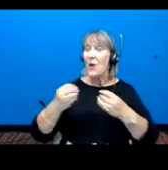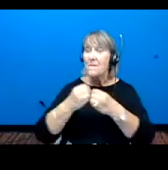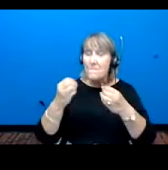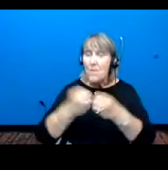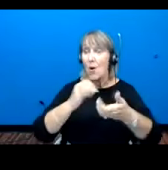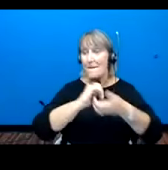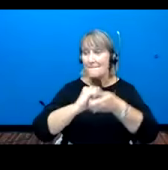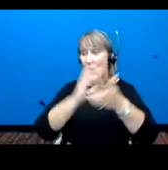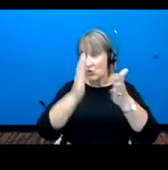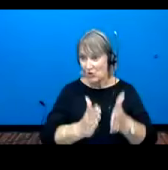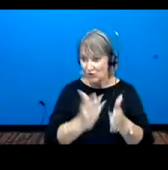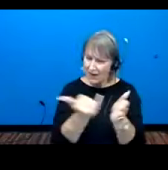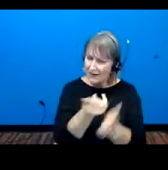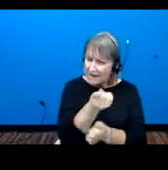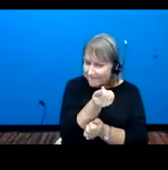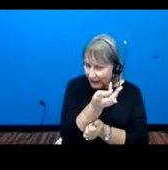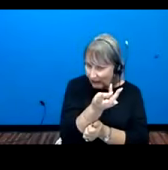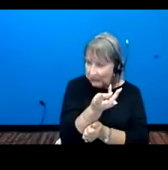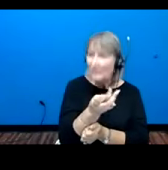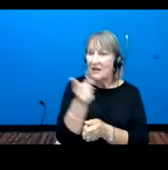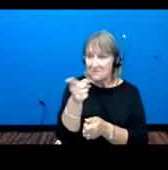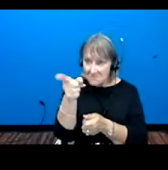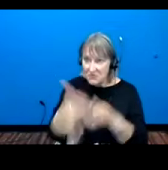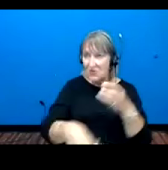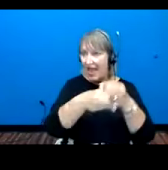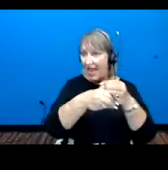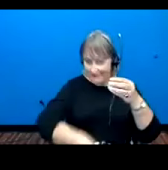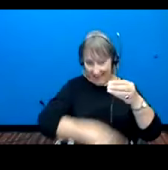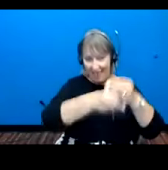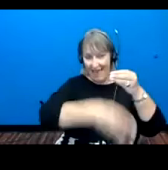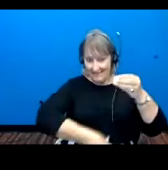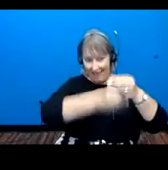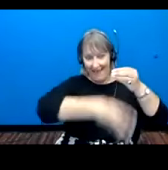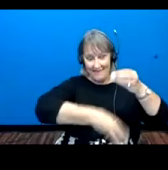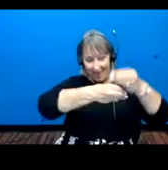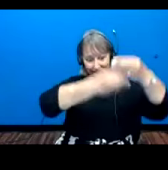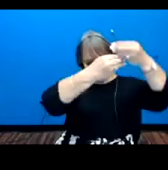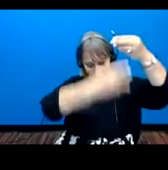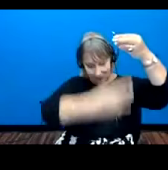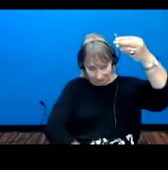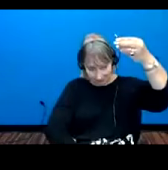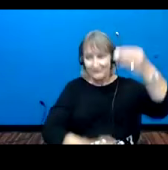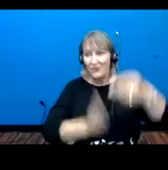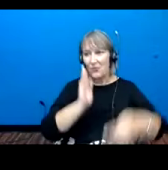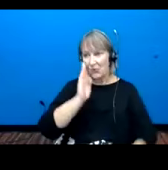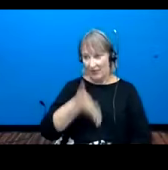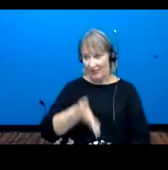so folks can see who's committed to being a partner and disseminating these materials with us. Carolyn: Yes.